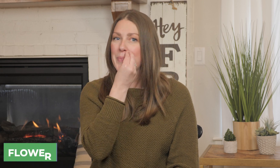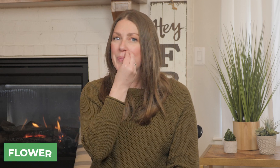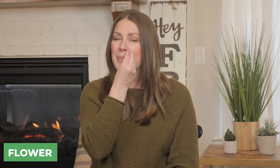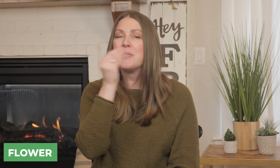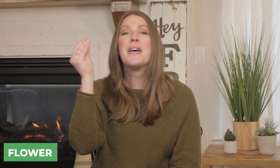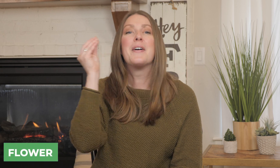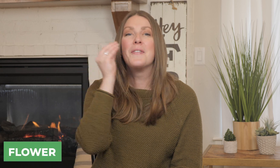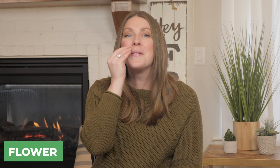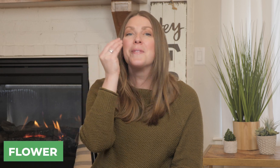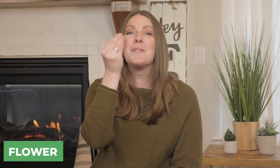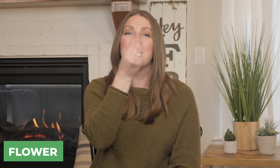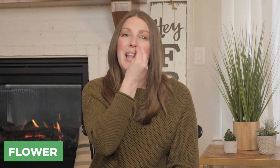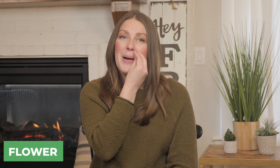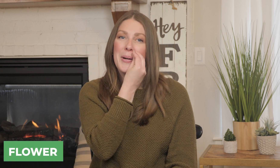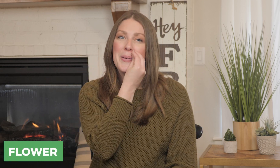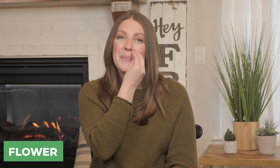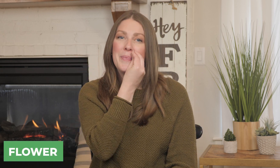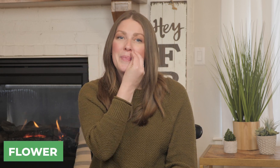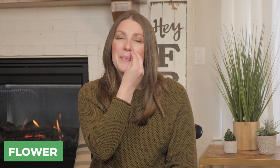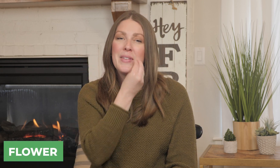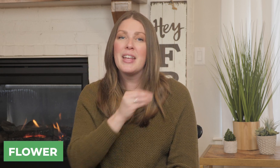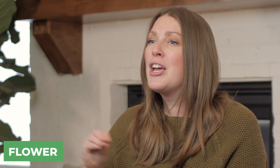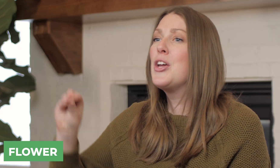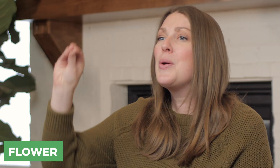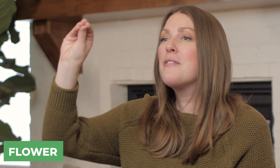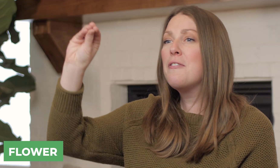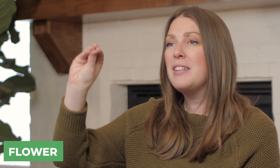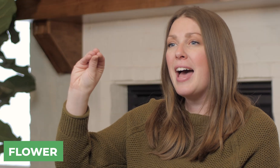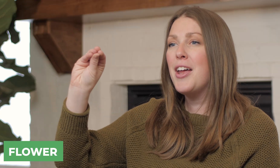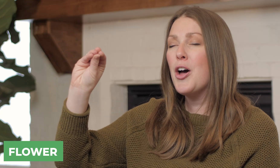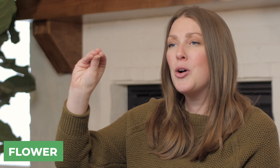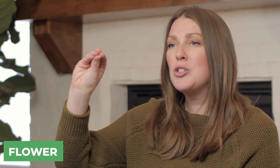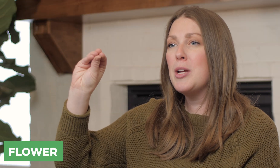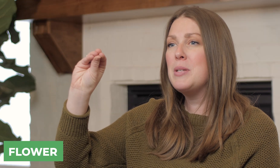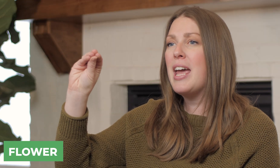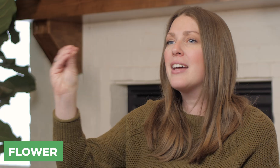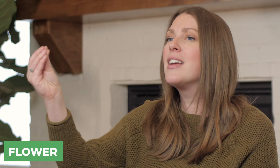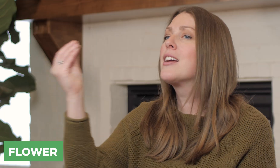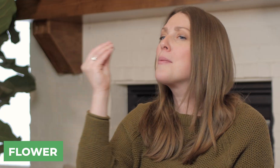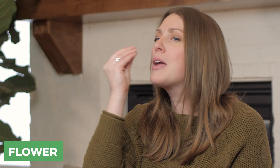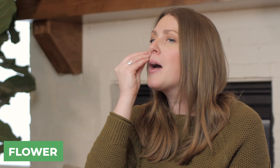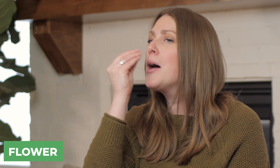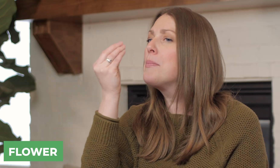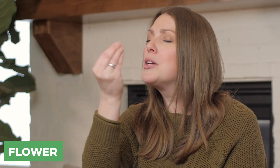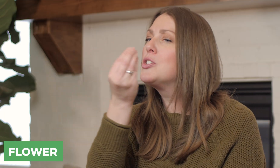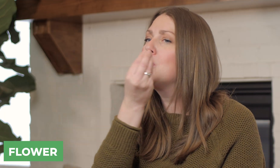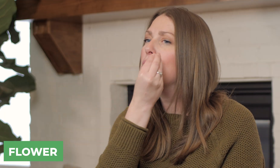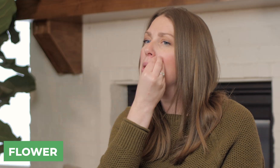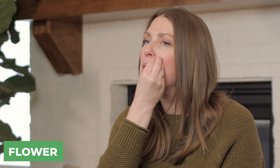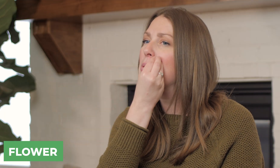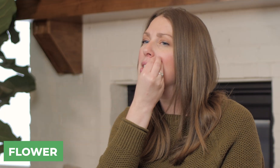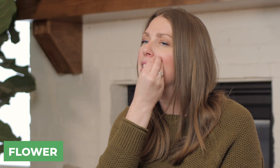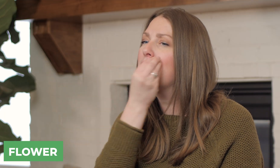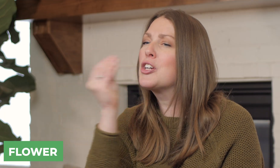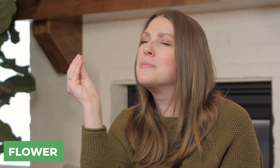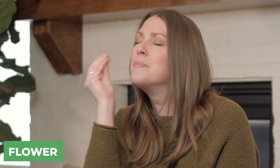Flower, flower you have a flat O-shaped hand coming up to your nose like your